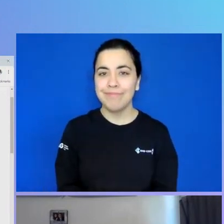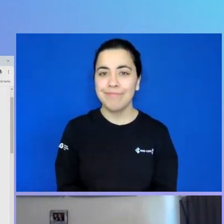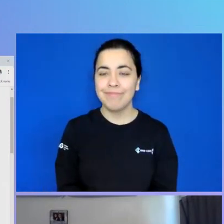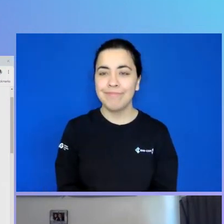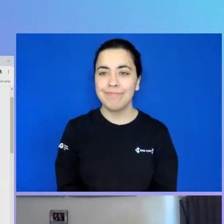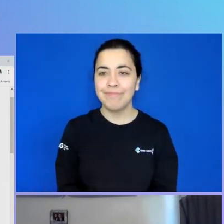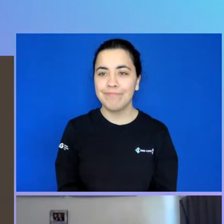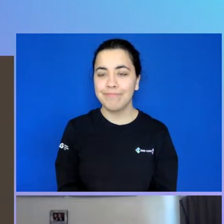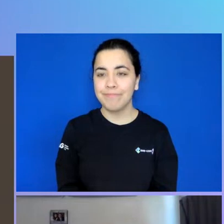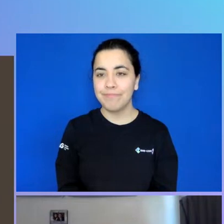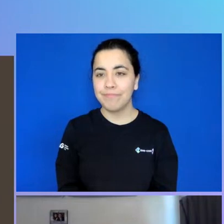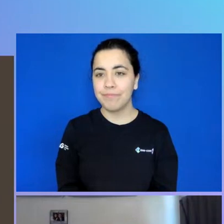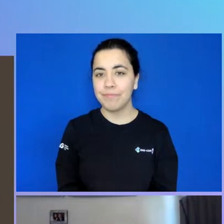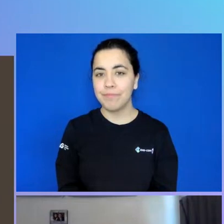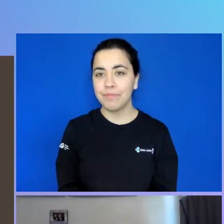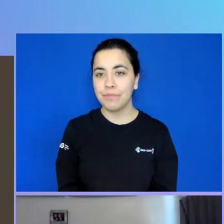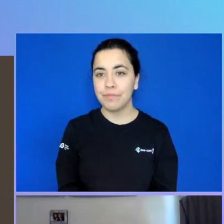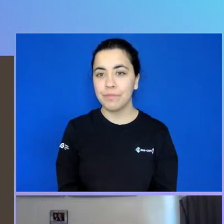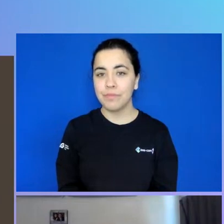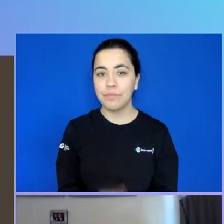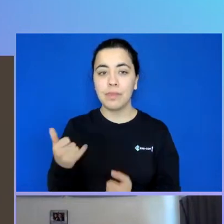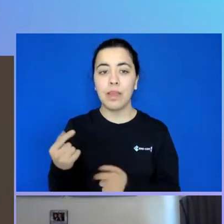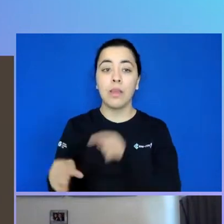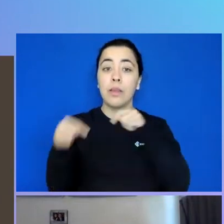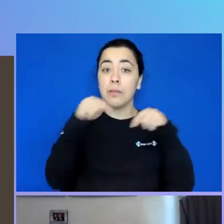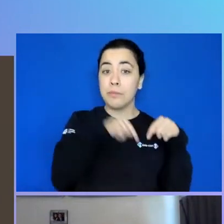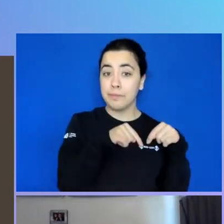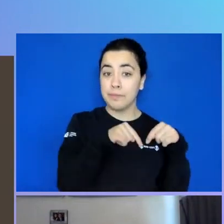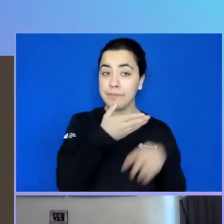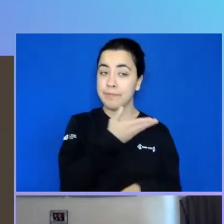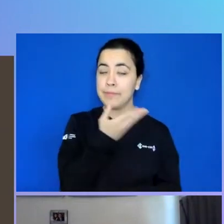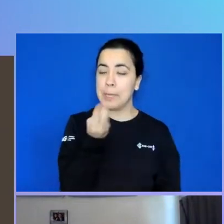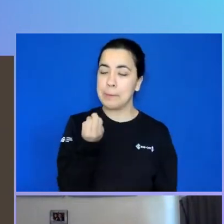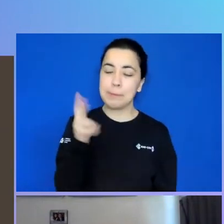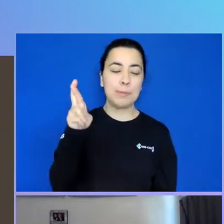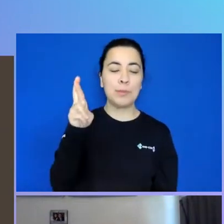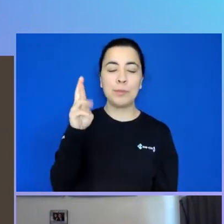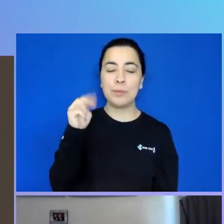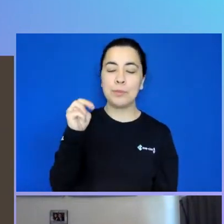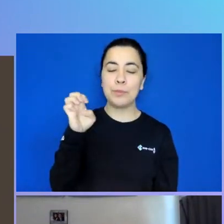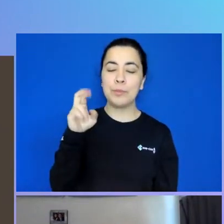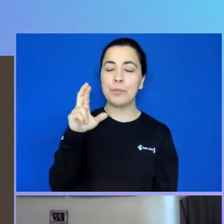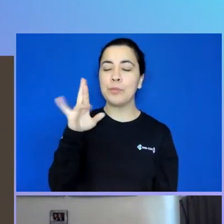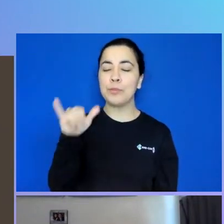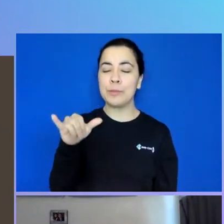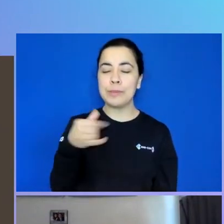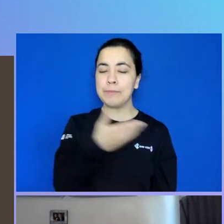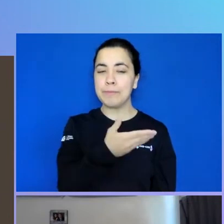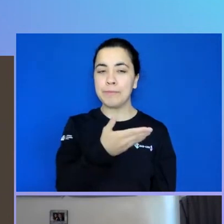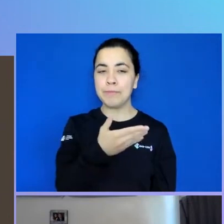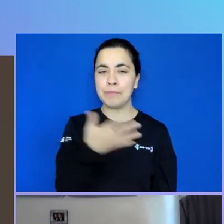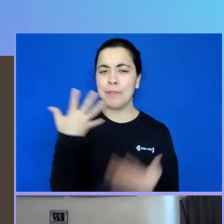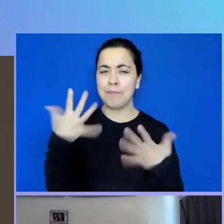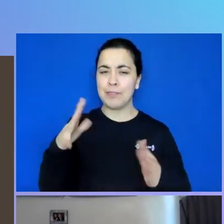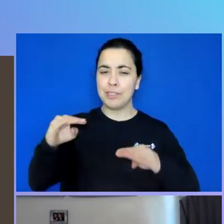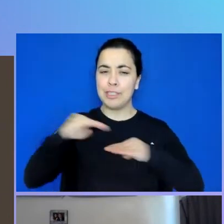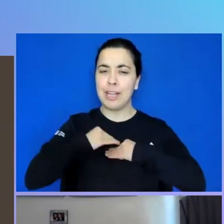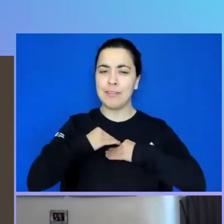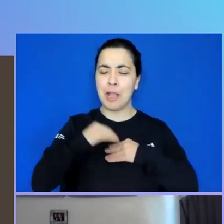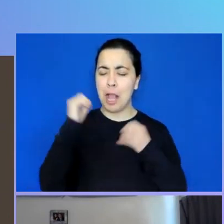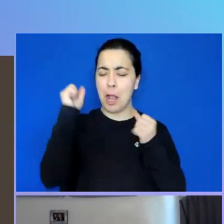Going back to Mr. Mercury. So we have satisfied Mr. Mercury. Uh,